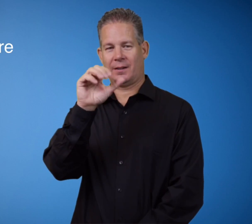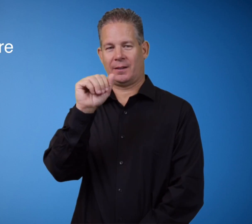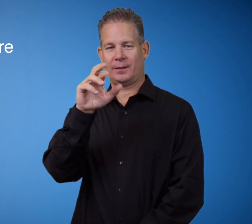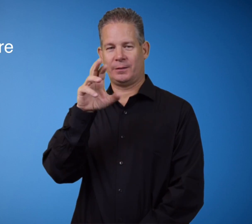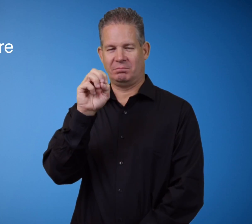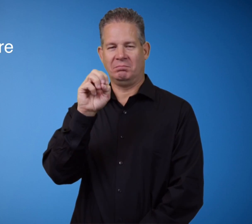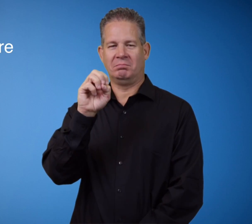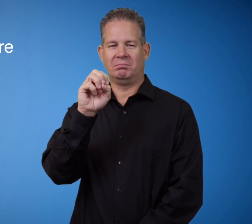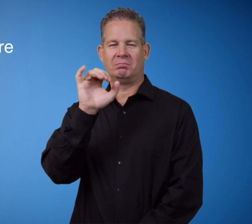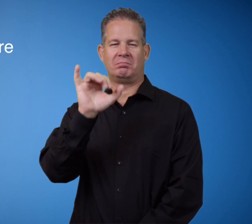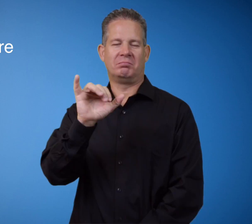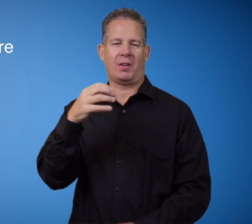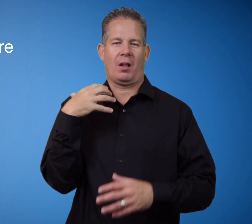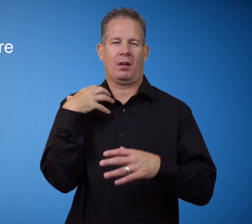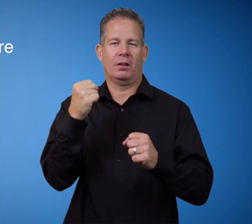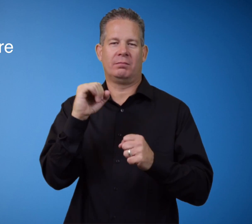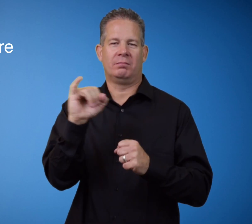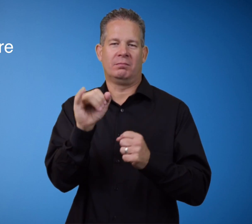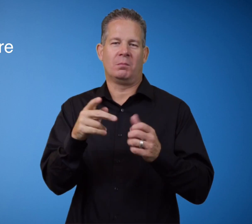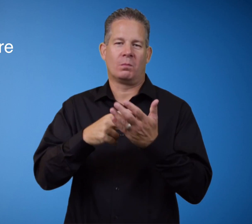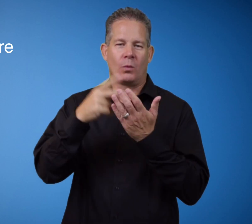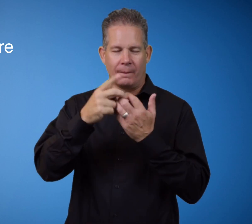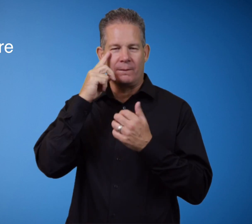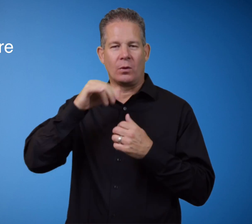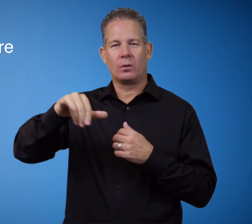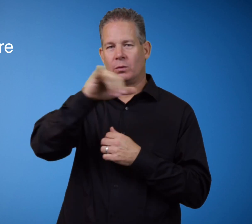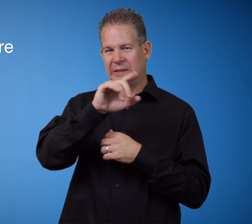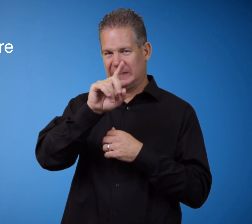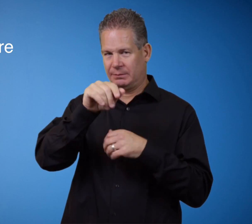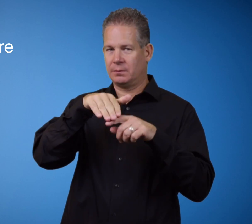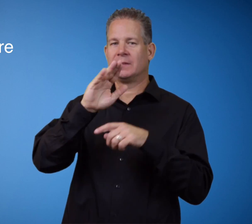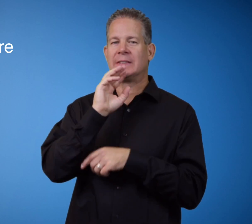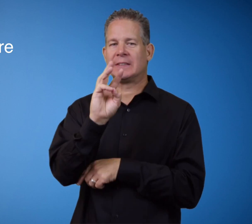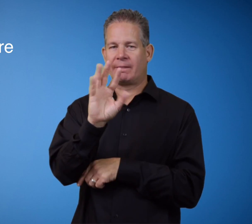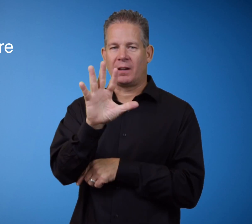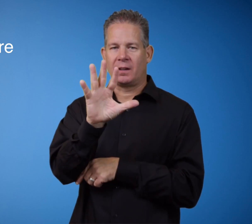Medicare. Medicare is a health insurance program for those who have a disability